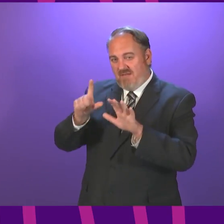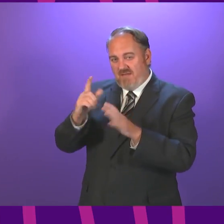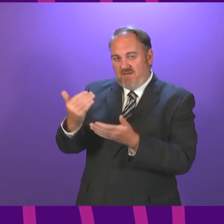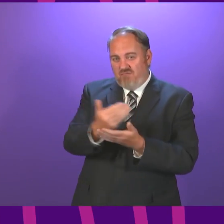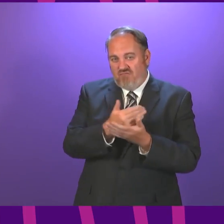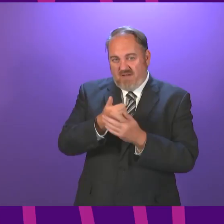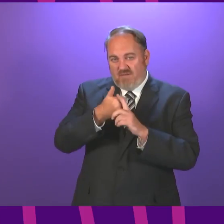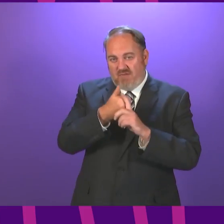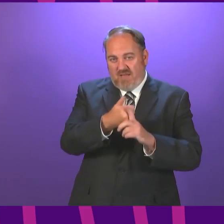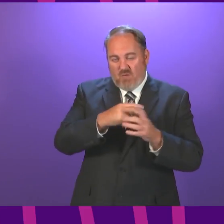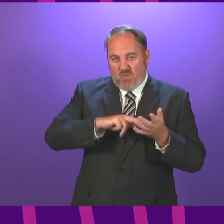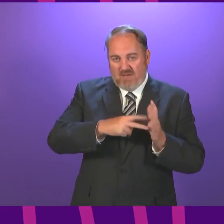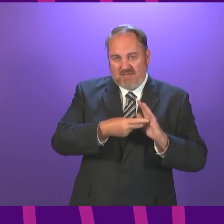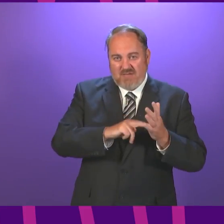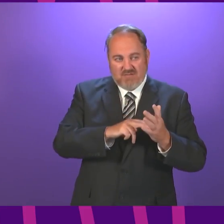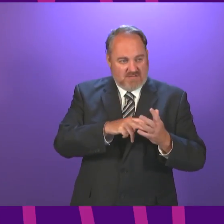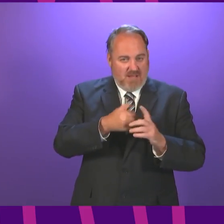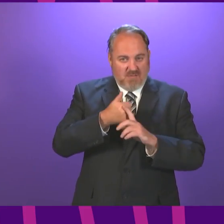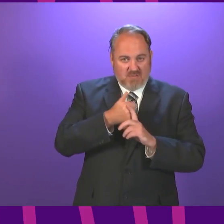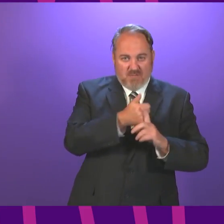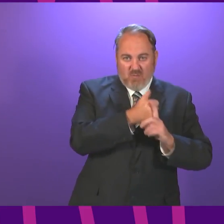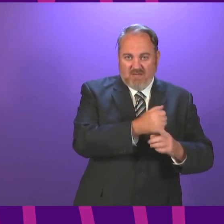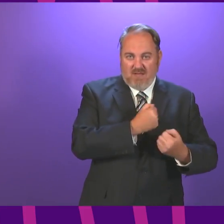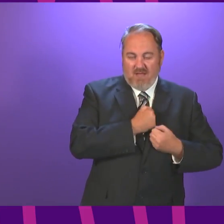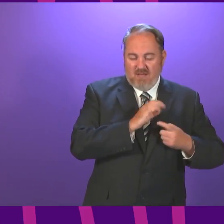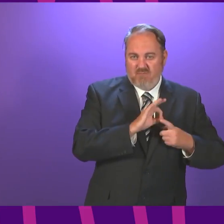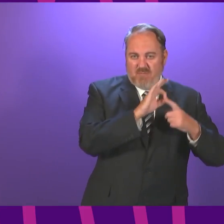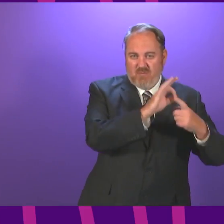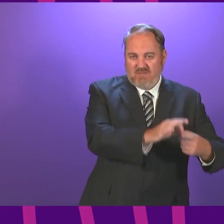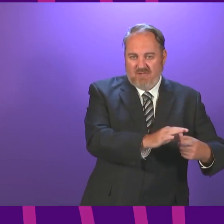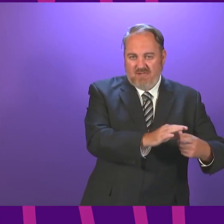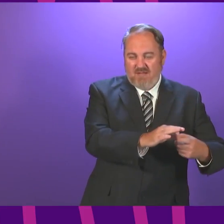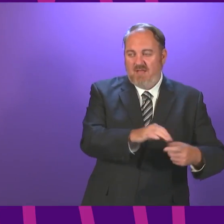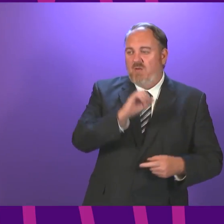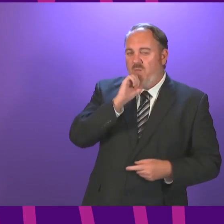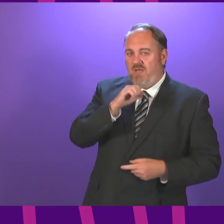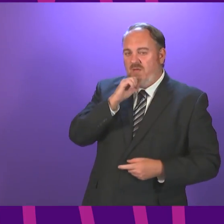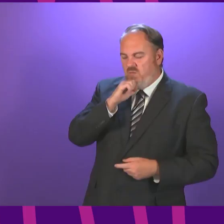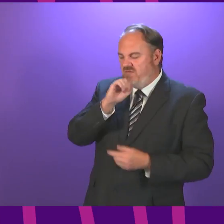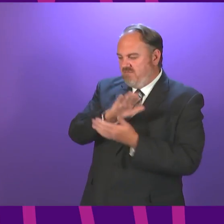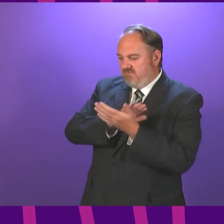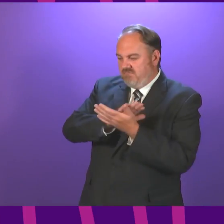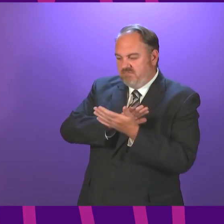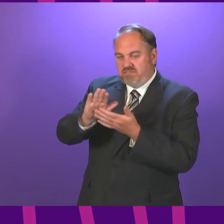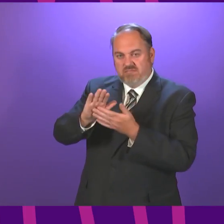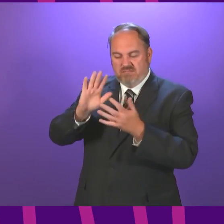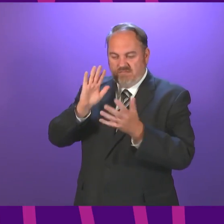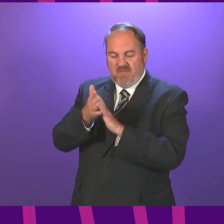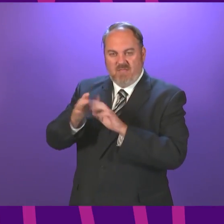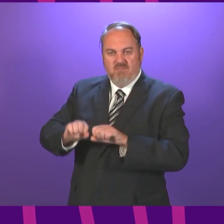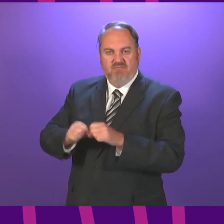by Scottish National Party MSPs. It would cut through the broken system and save lives.